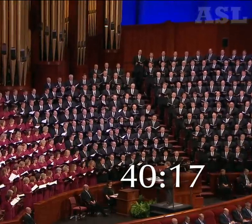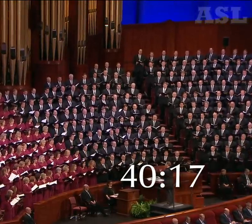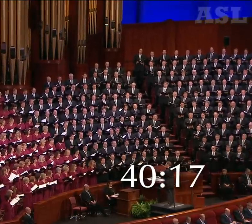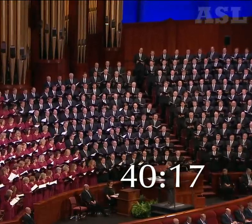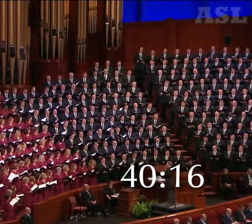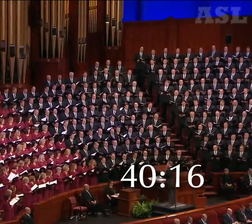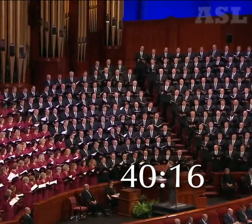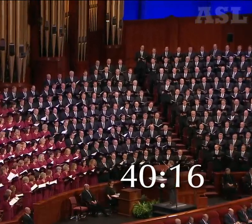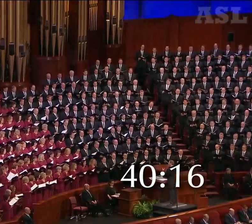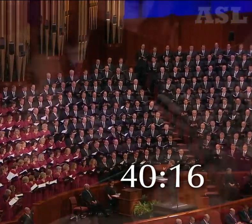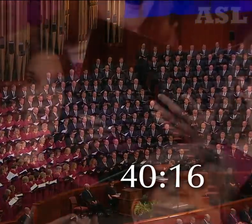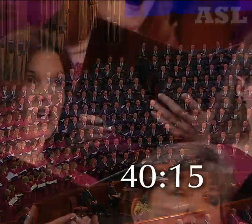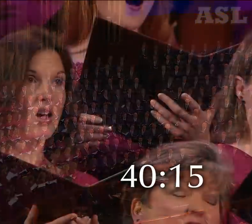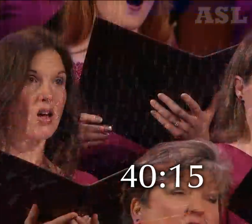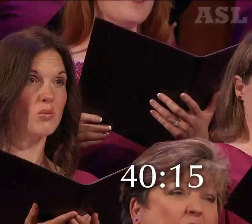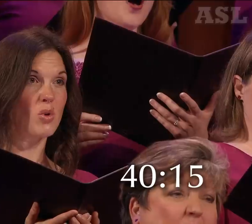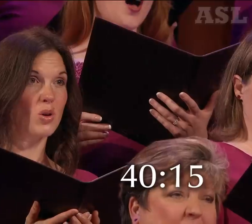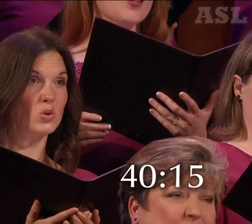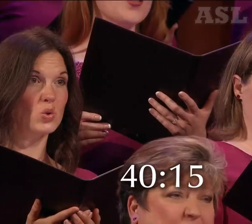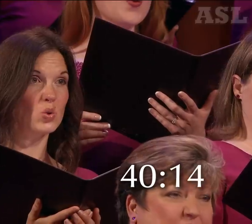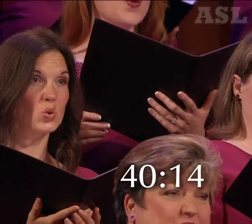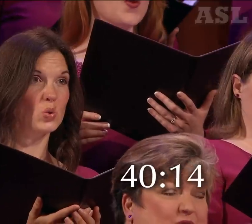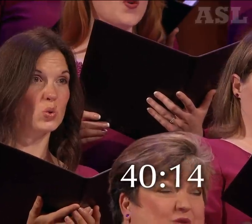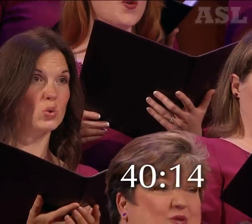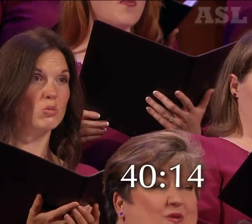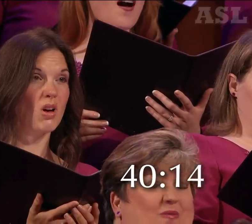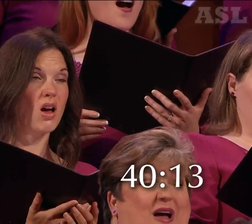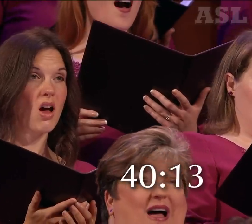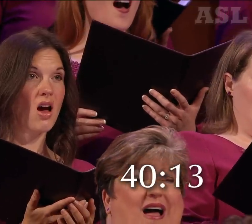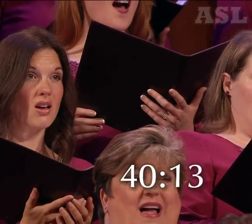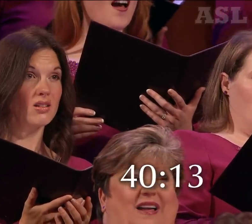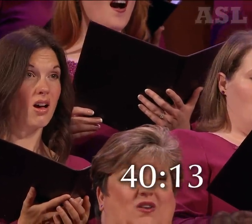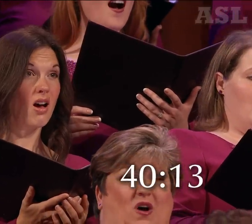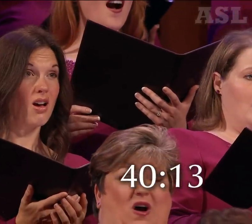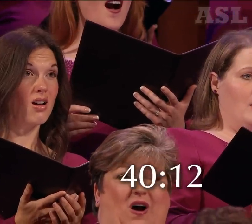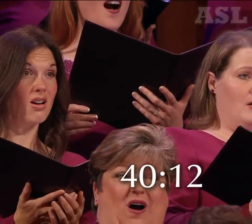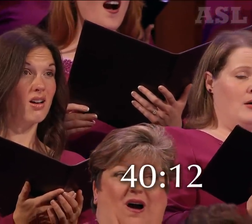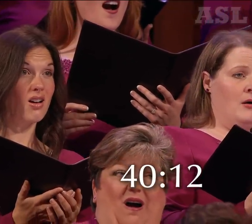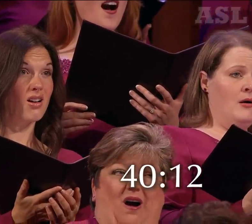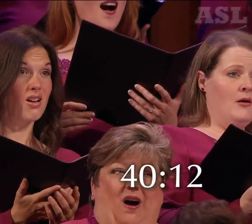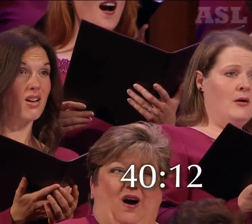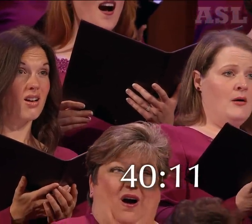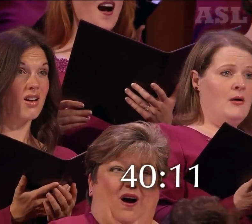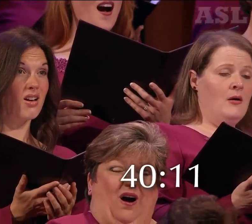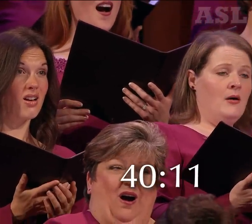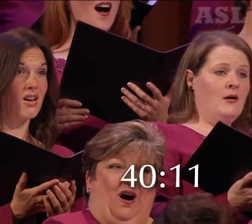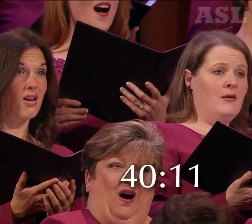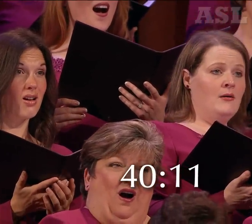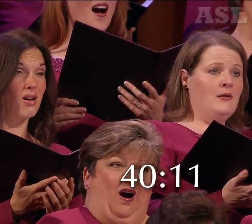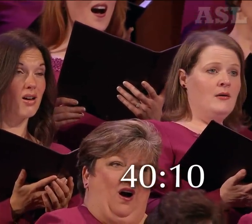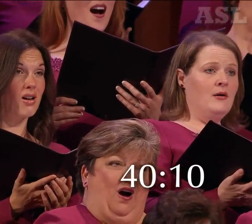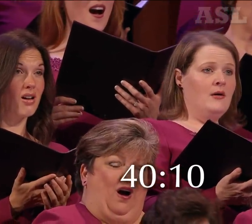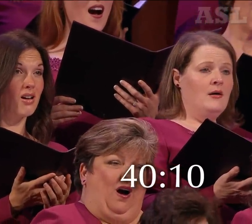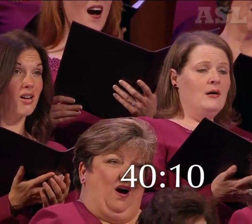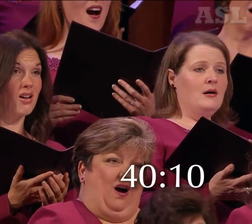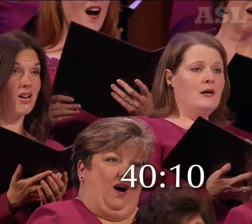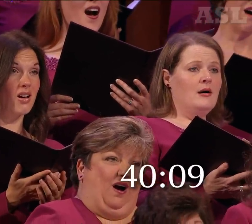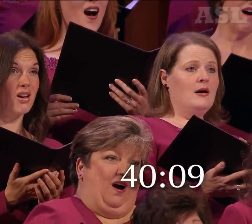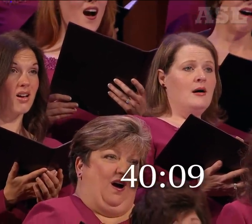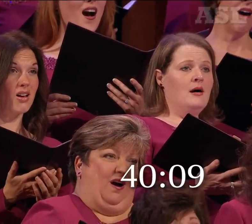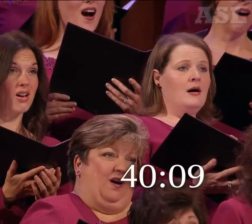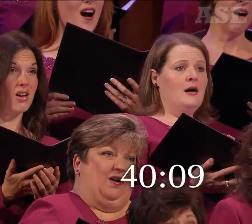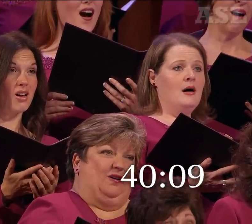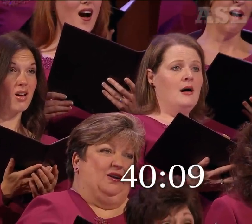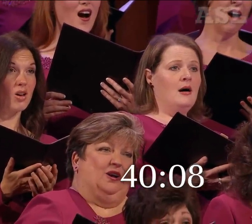OF THE CHURCH OF JESUS CHRIST